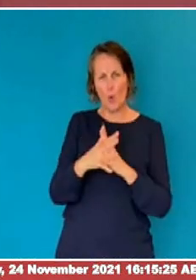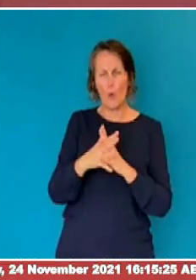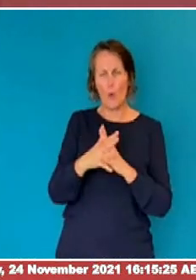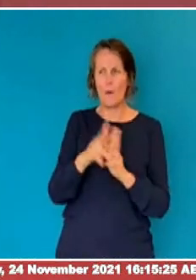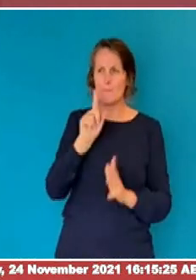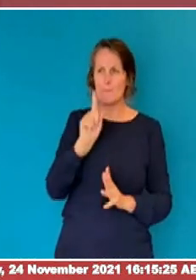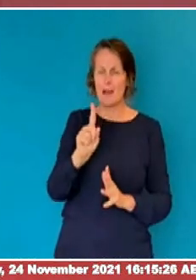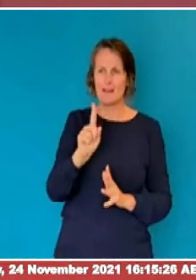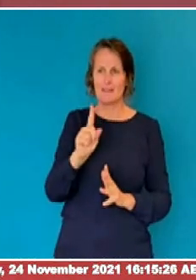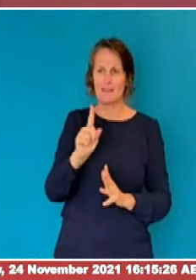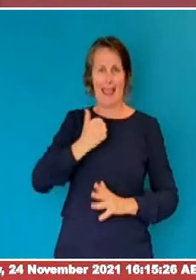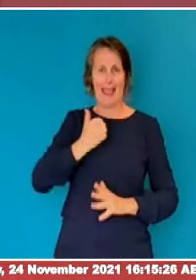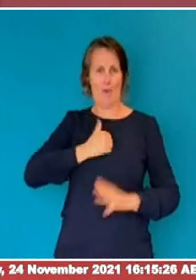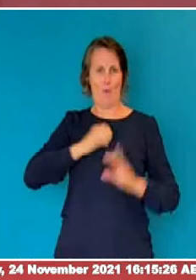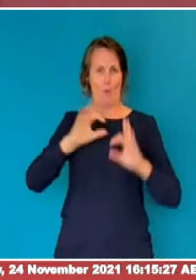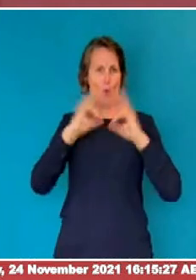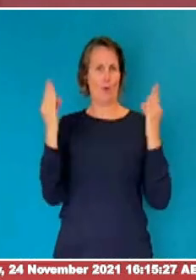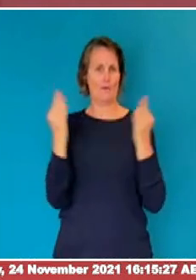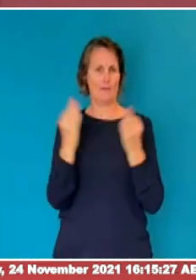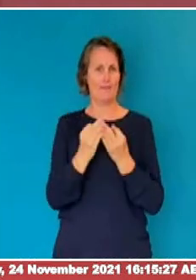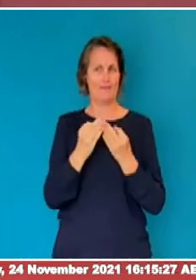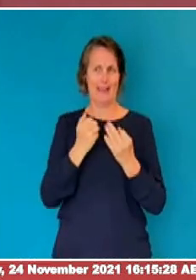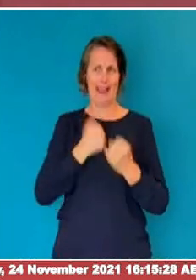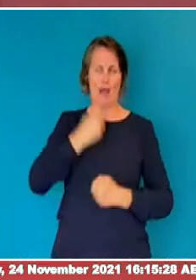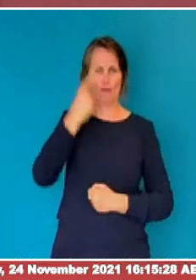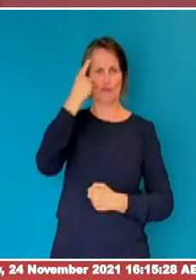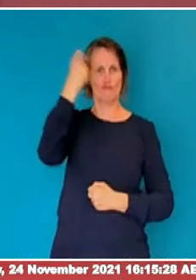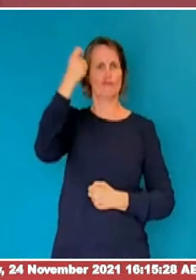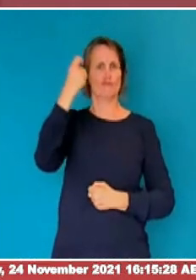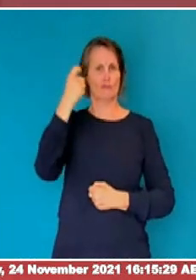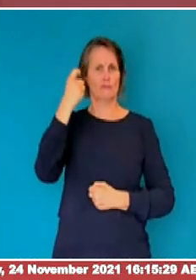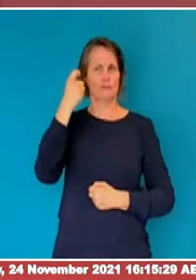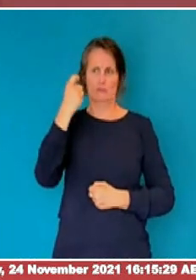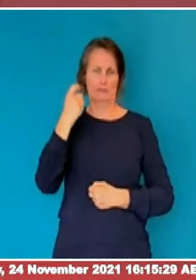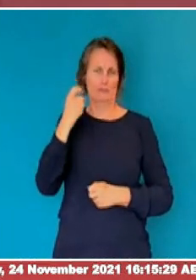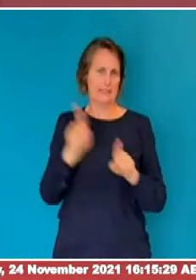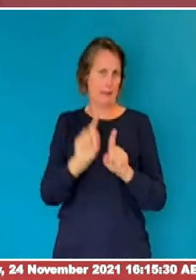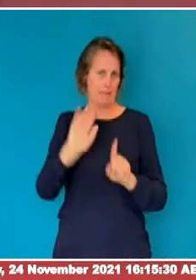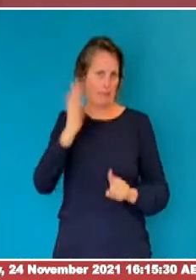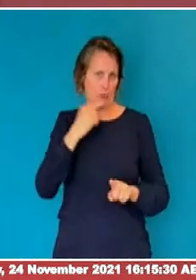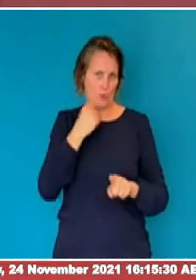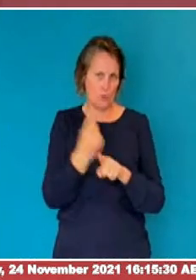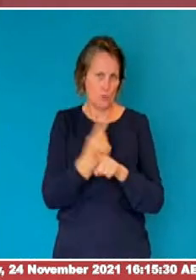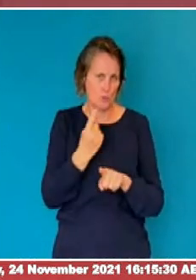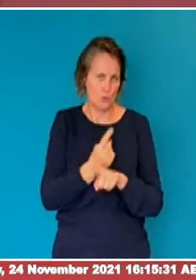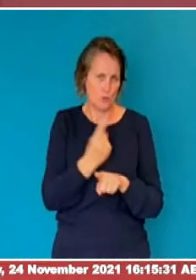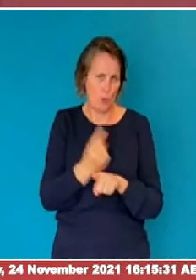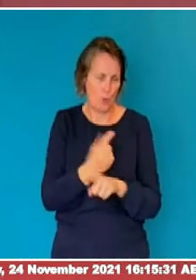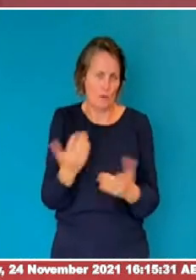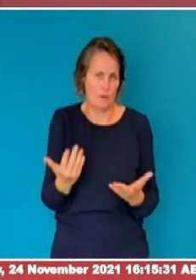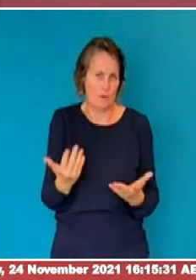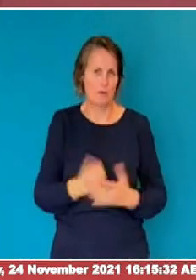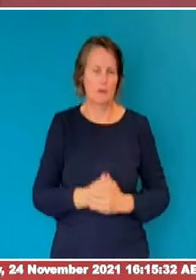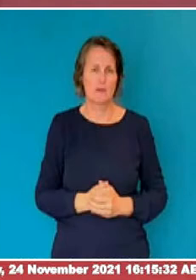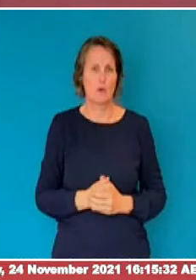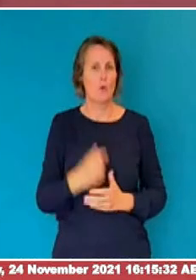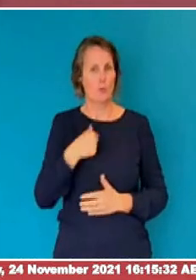organisation is absolutely, as I've just said, that our focus is to return that